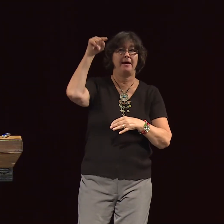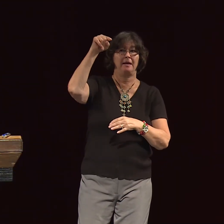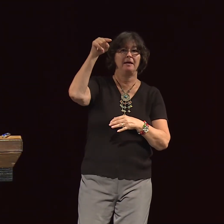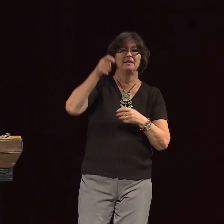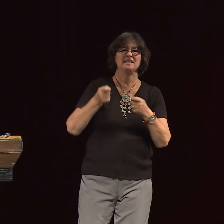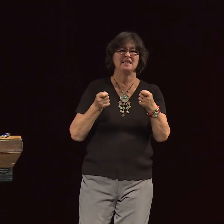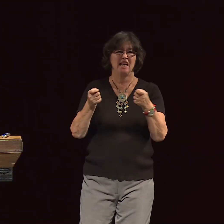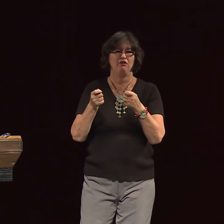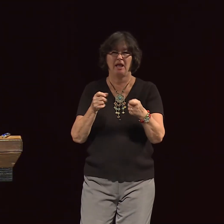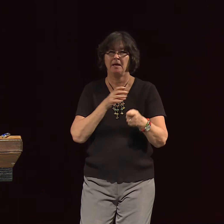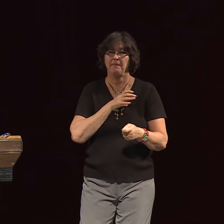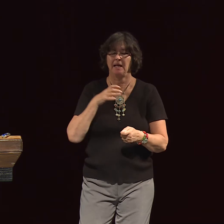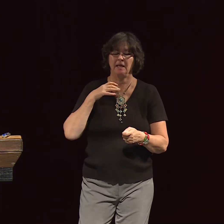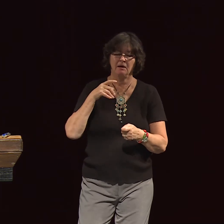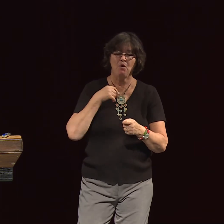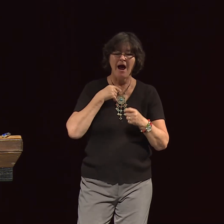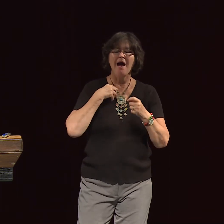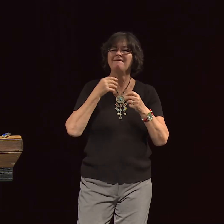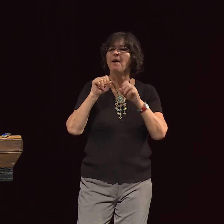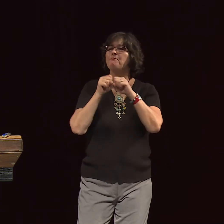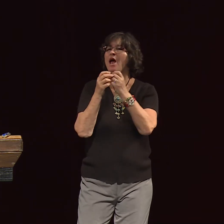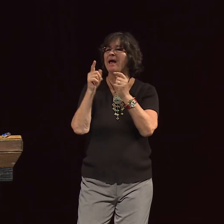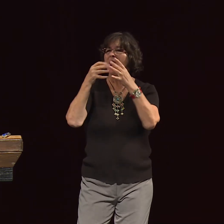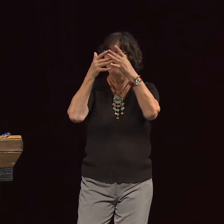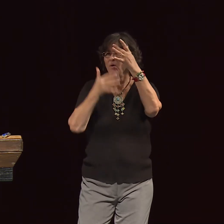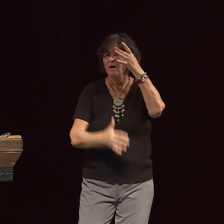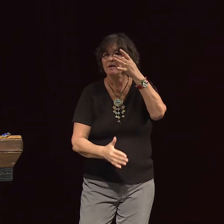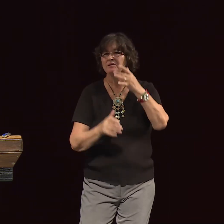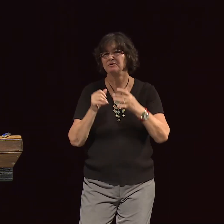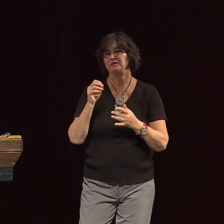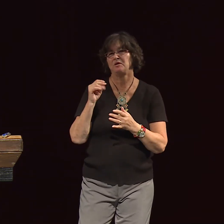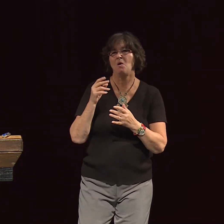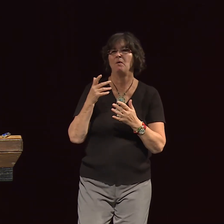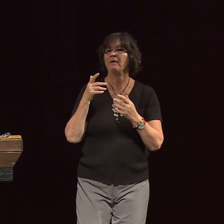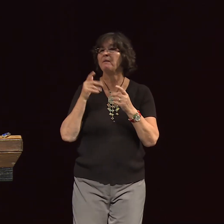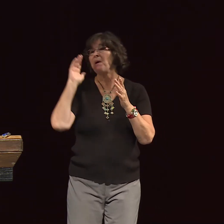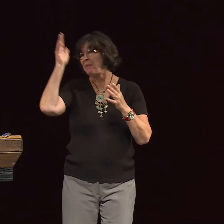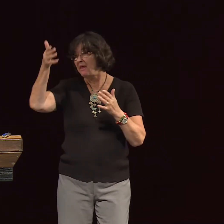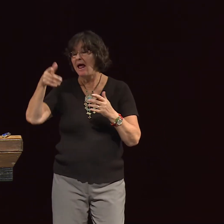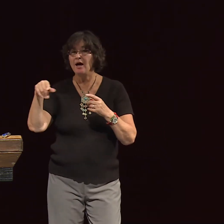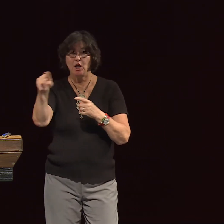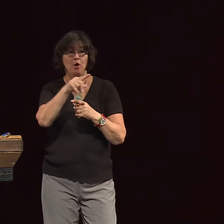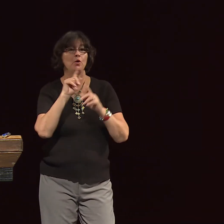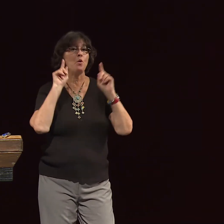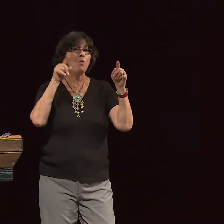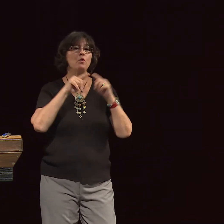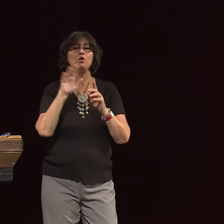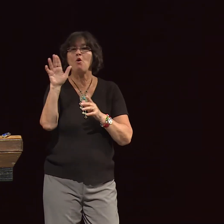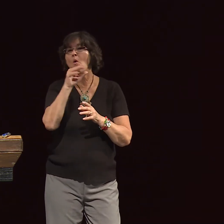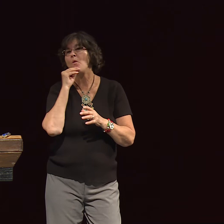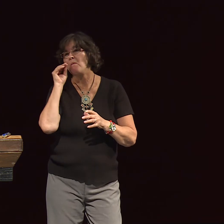We have our national committee and the various partners and people involved.